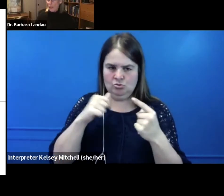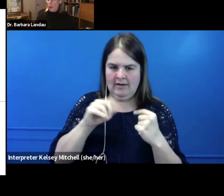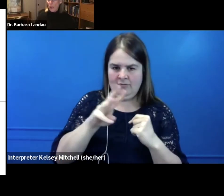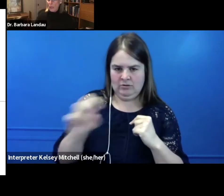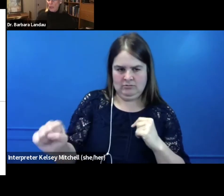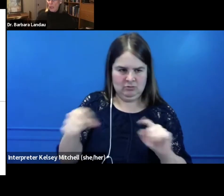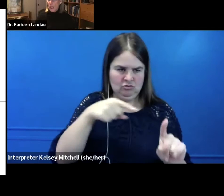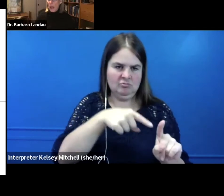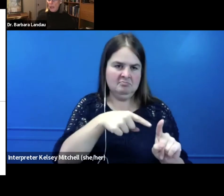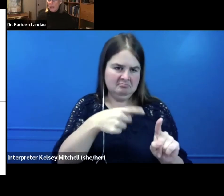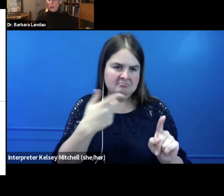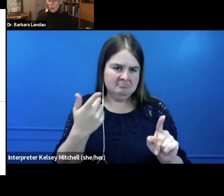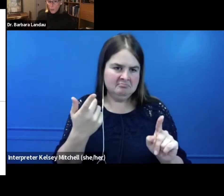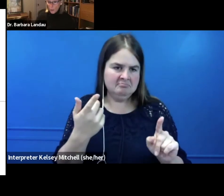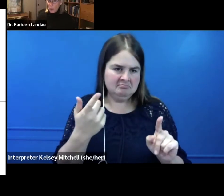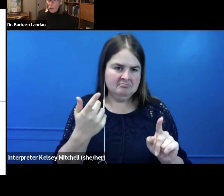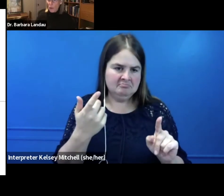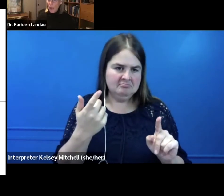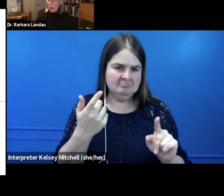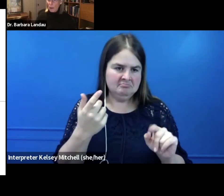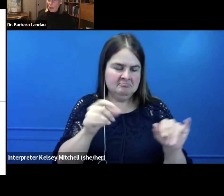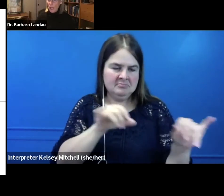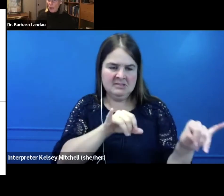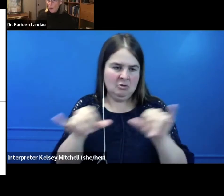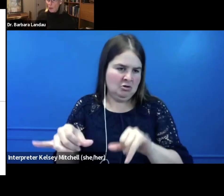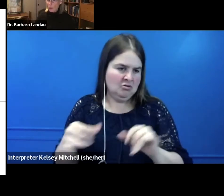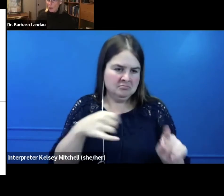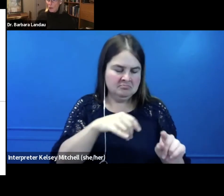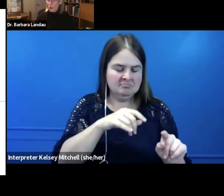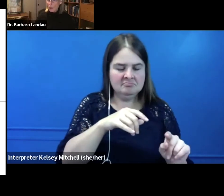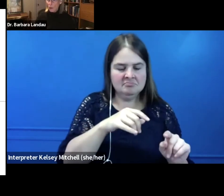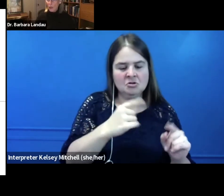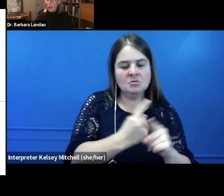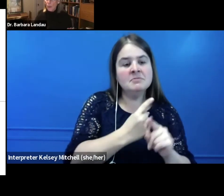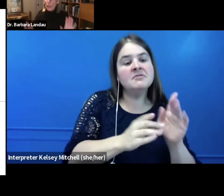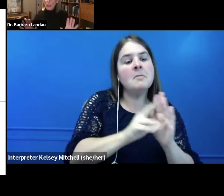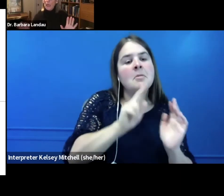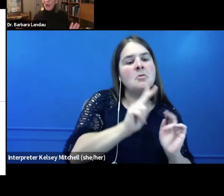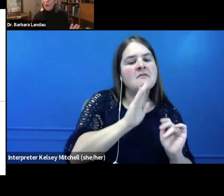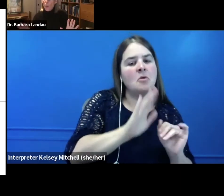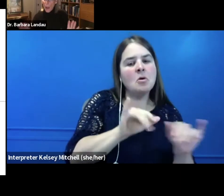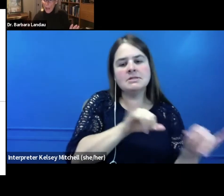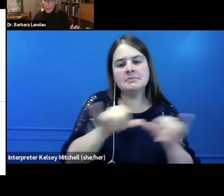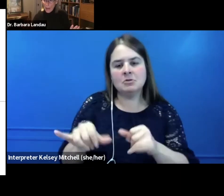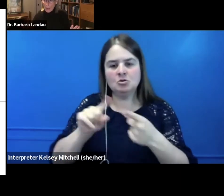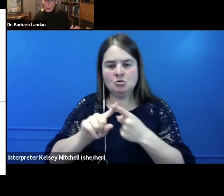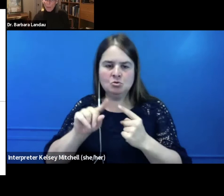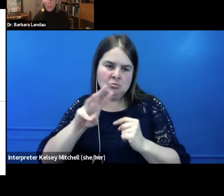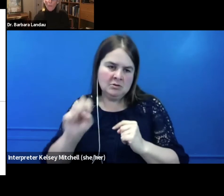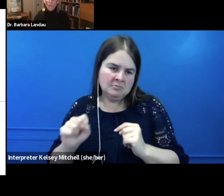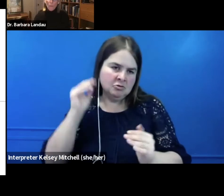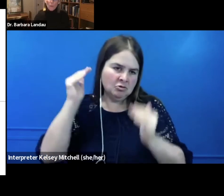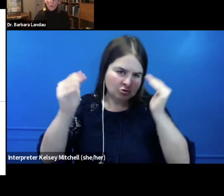noise as the william syndrome adults and the william syndrome children so putting